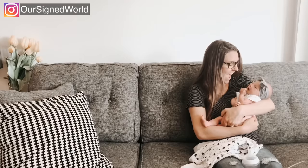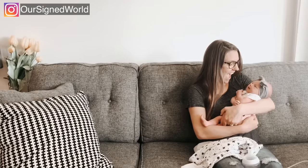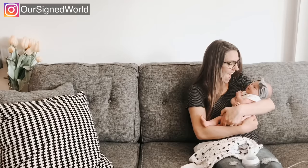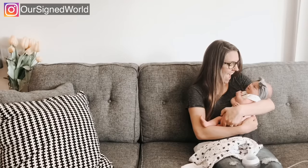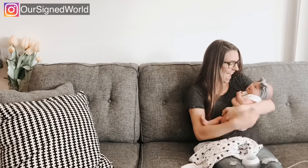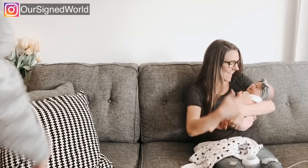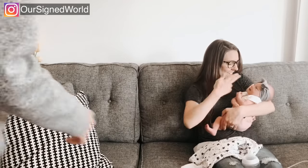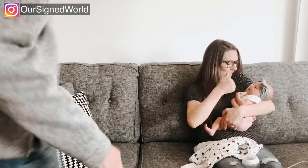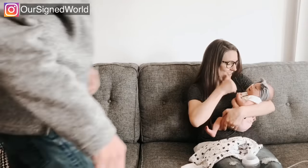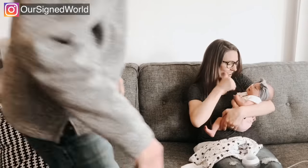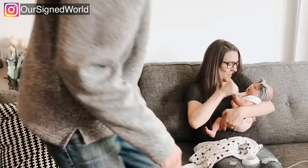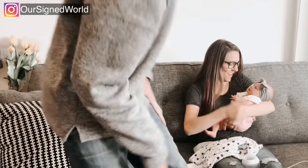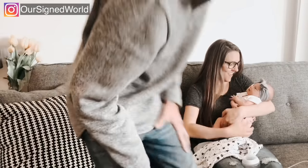Cute girl!